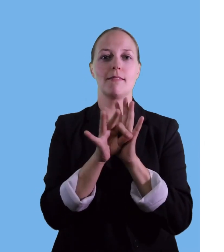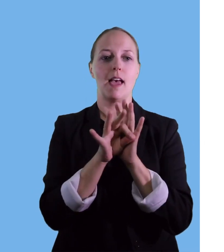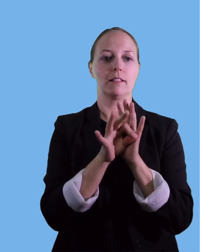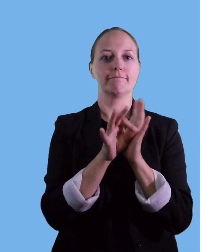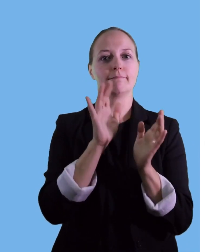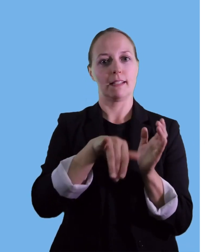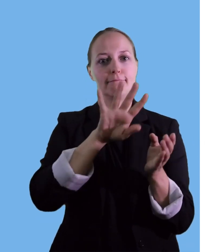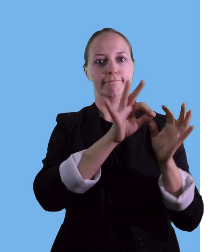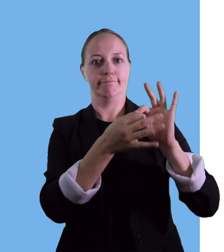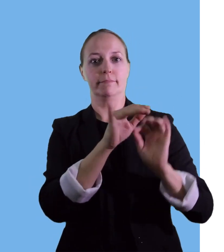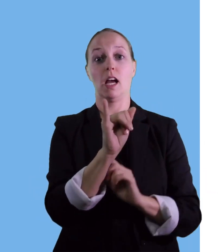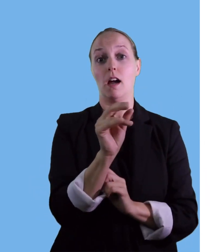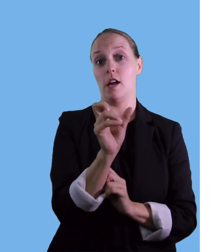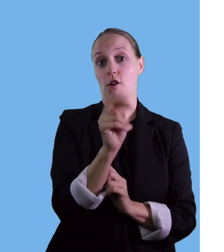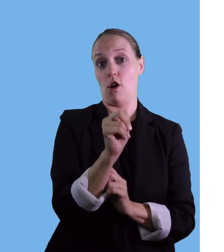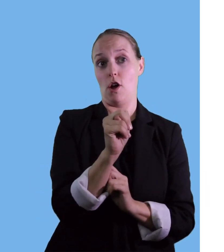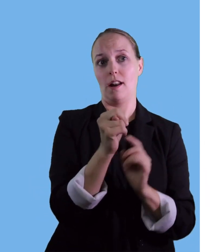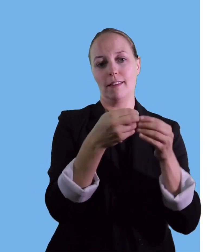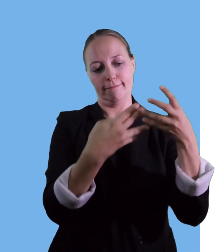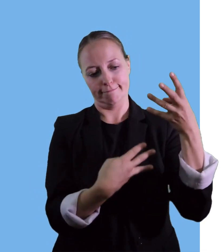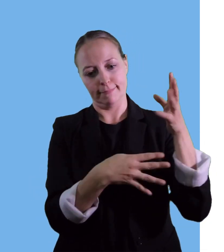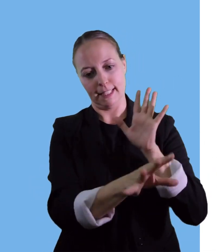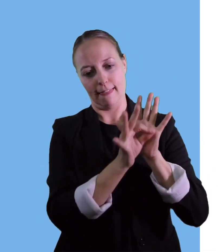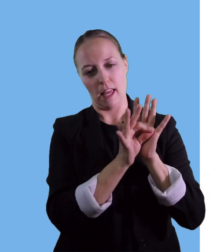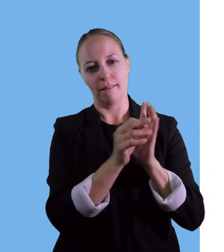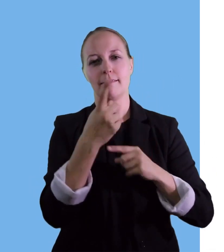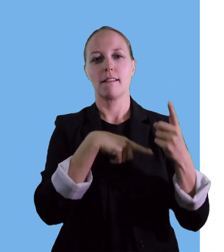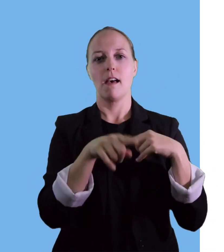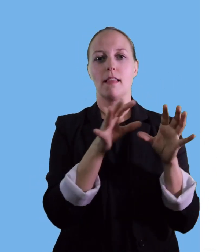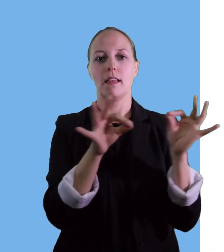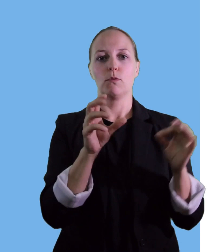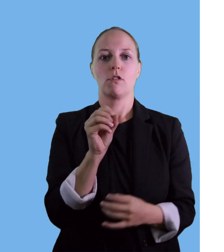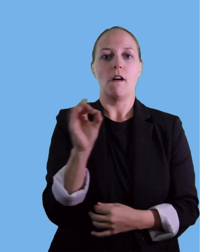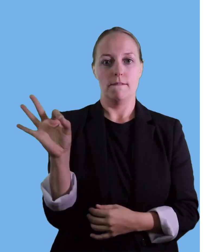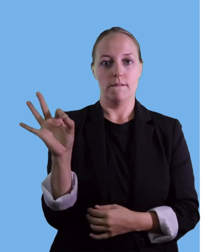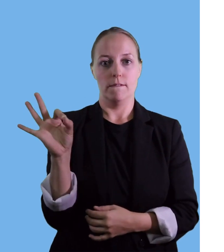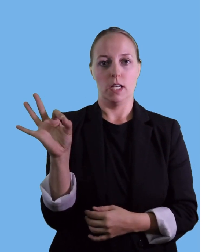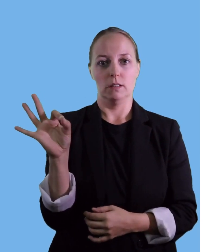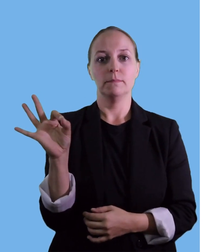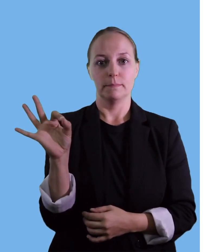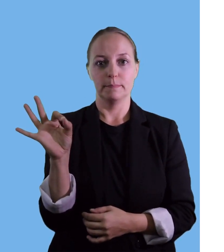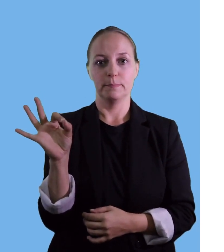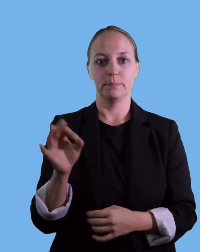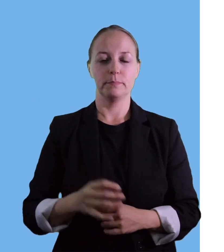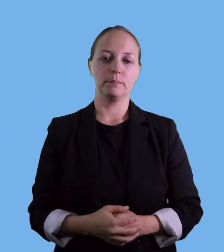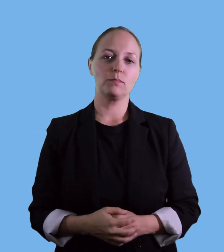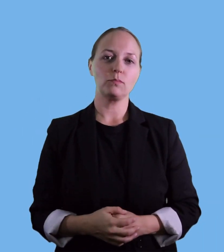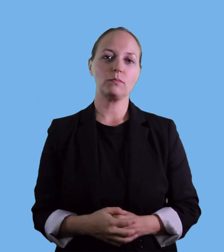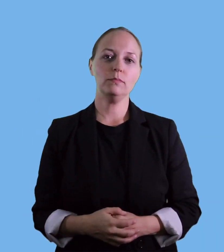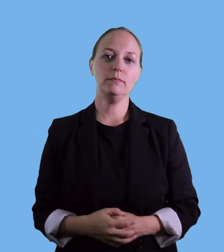select the interpretation icon again and then select "Sign Language Off."